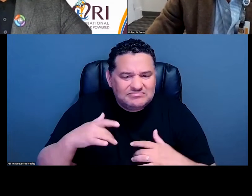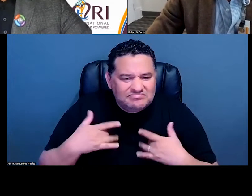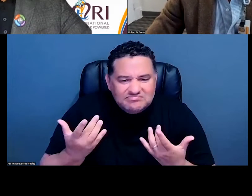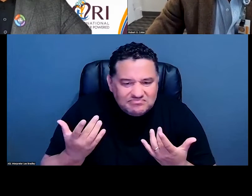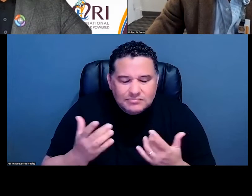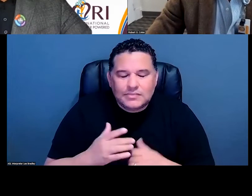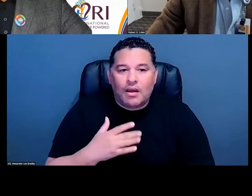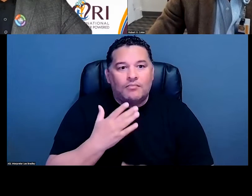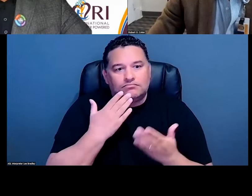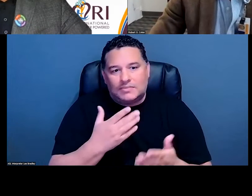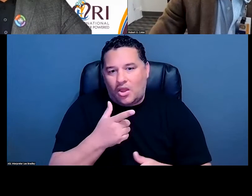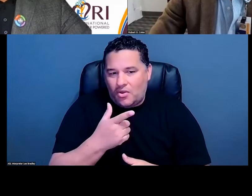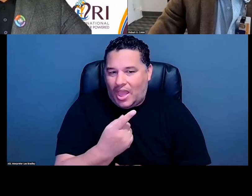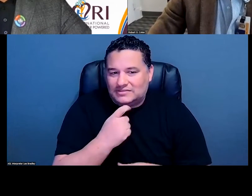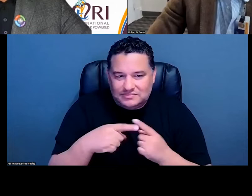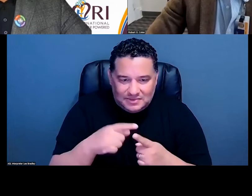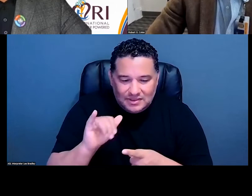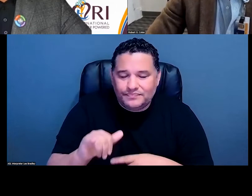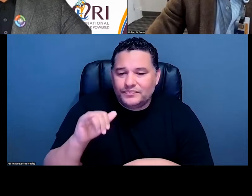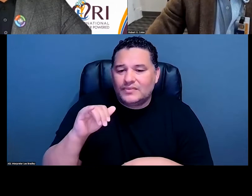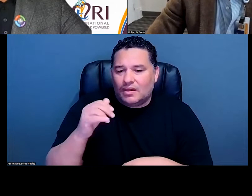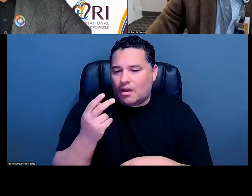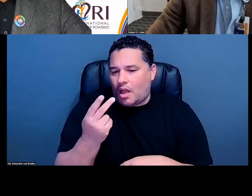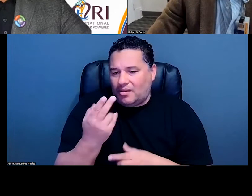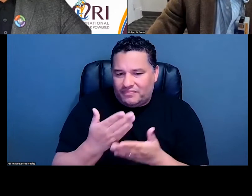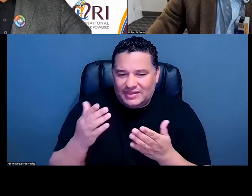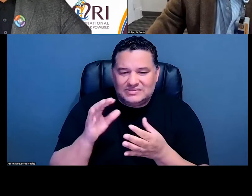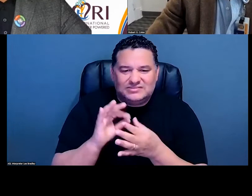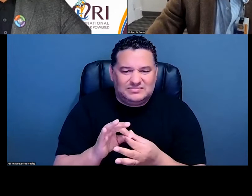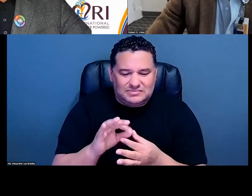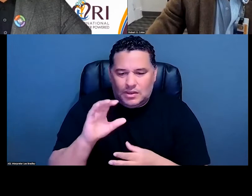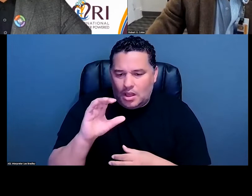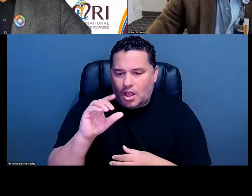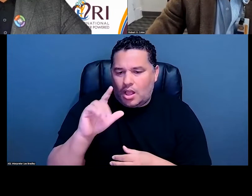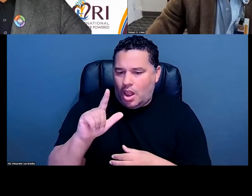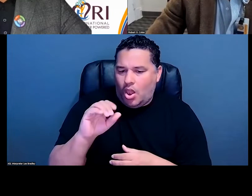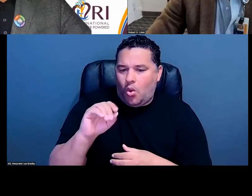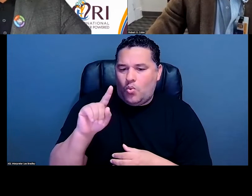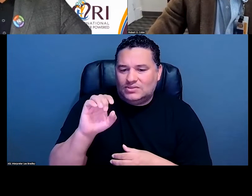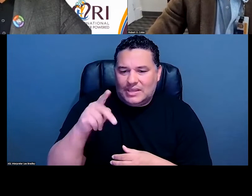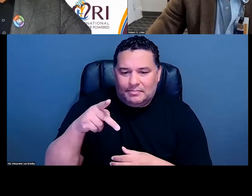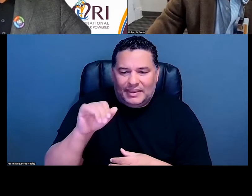SAPINE? > GLAD YOU ASKED ABOUT CLOSAPINE.